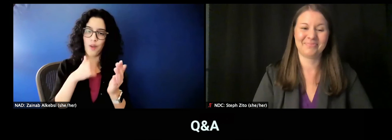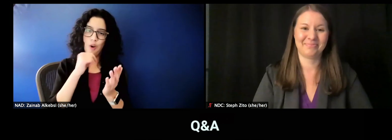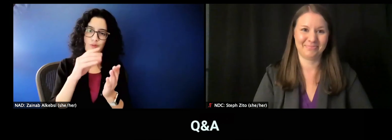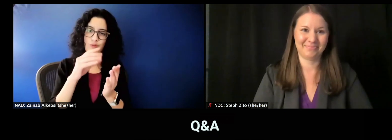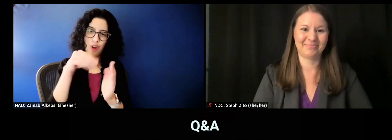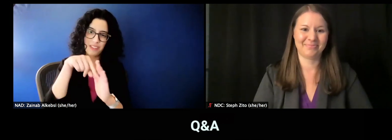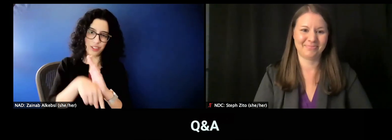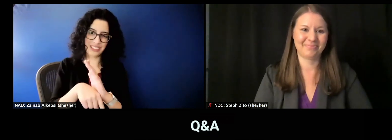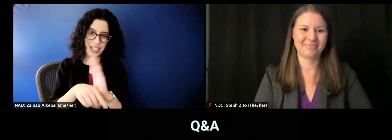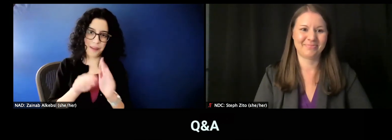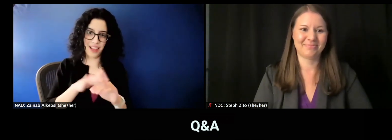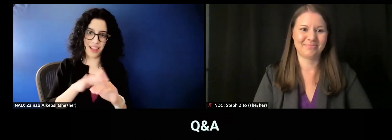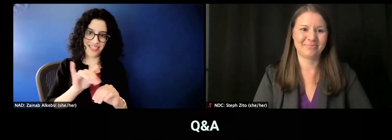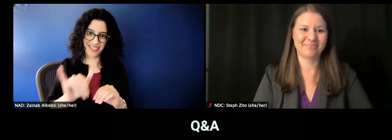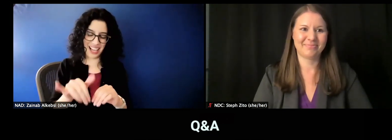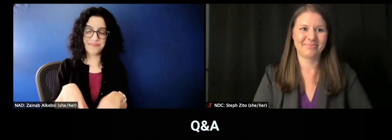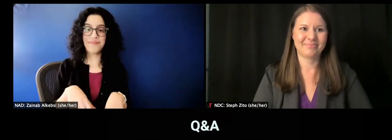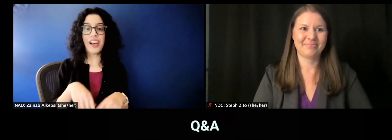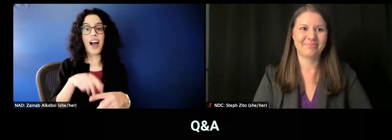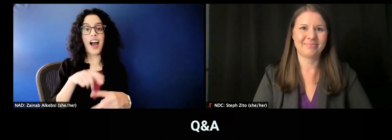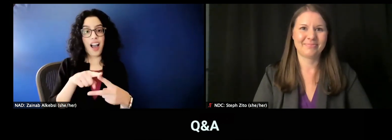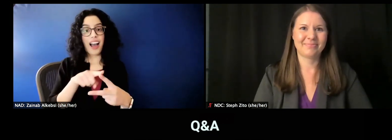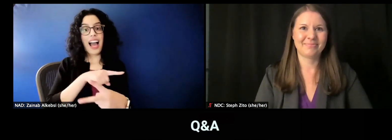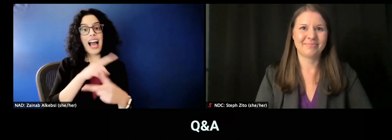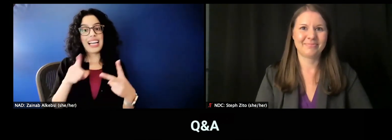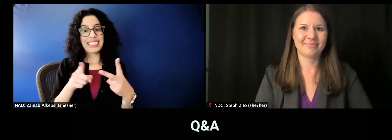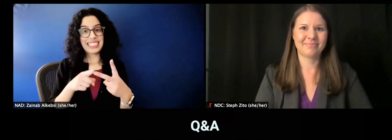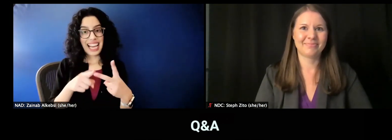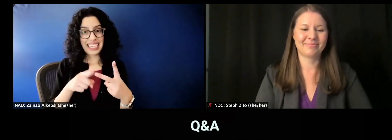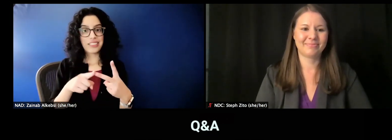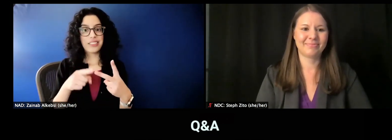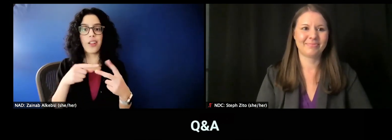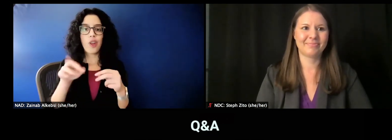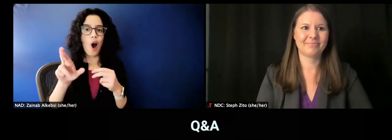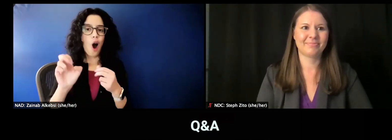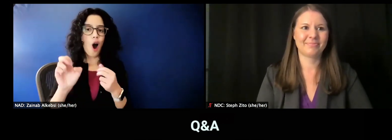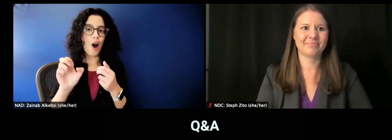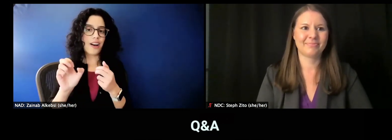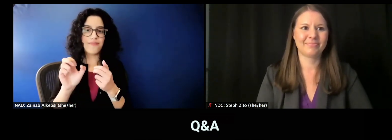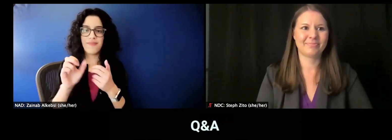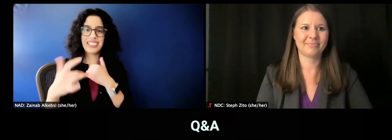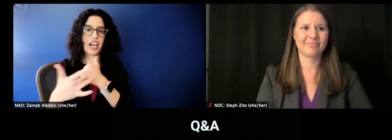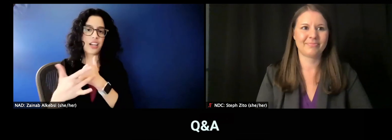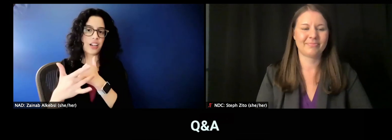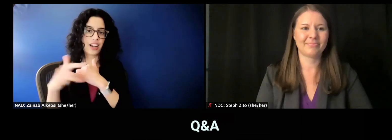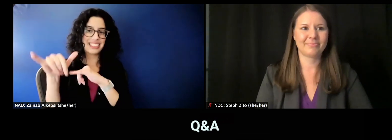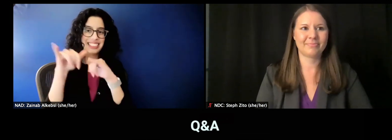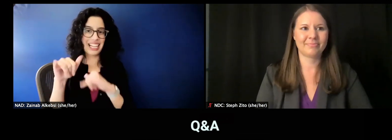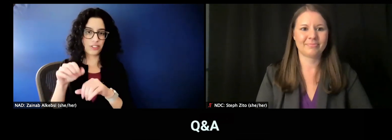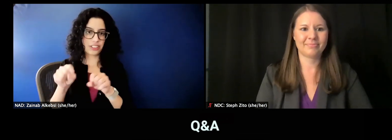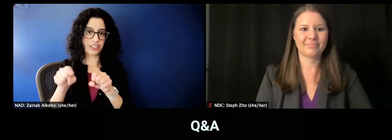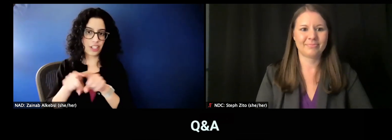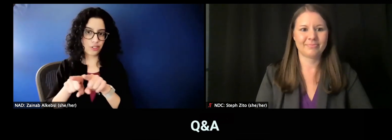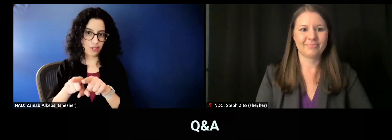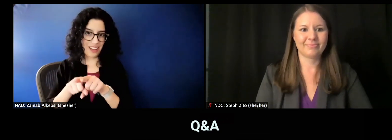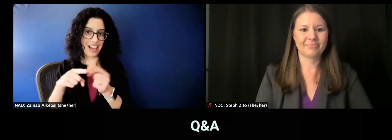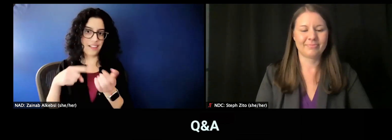We talked about that earlier but secondly, there are technical standards out there.